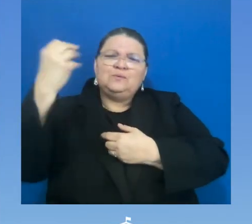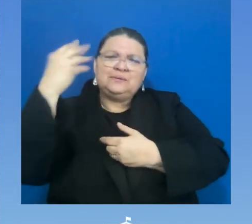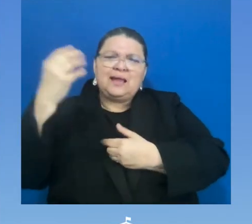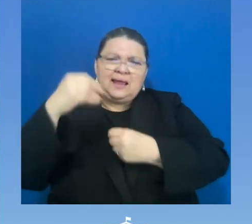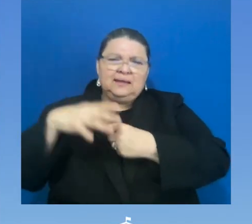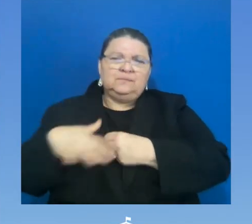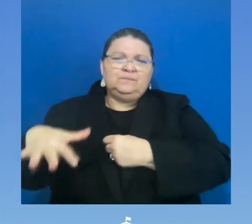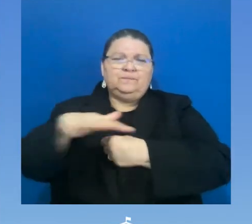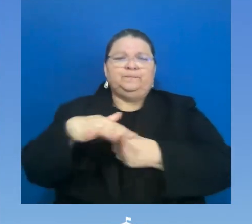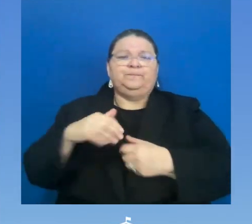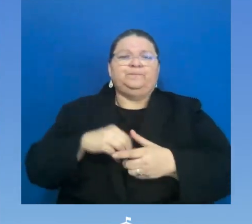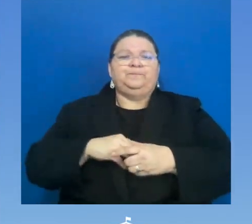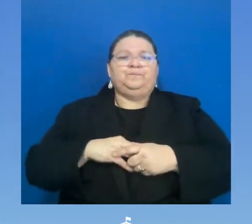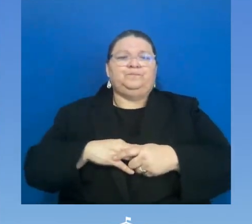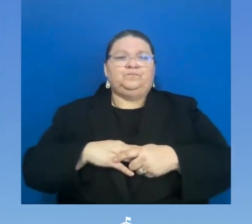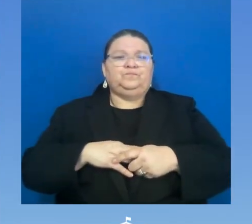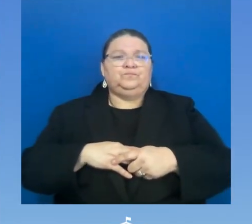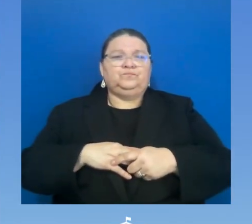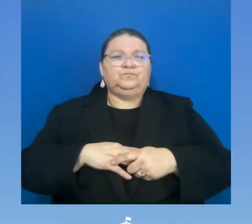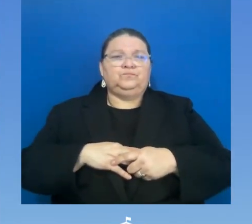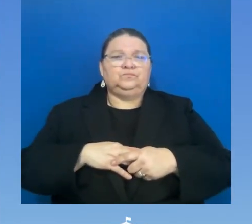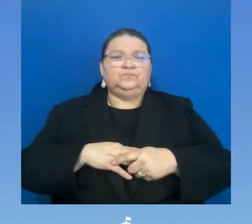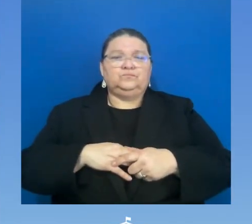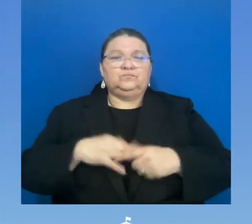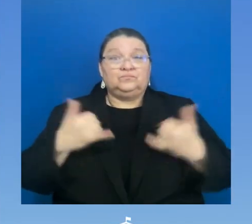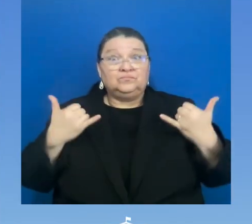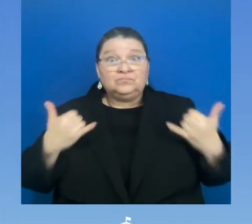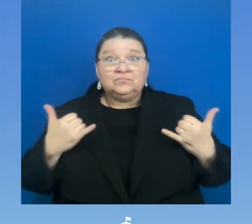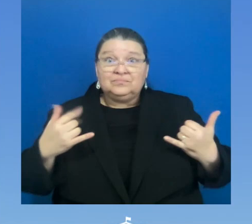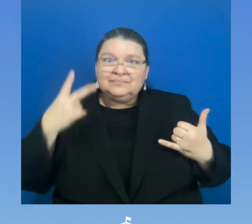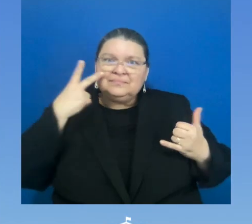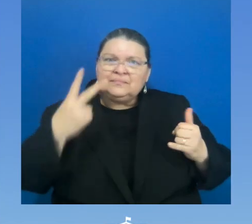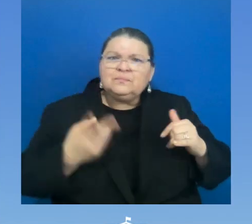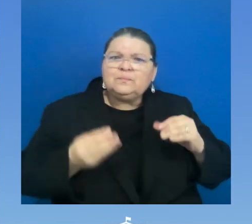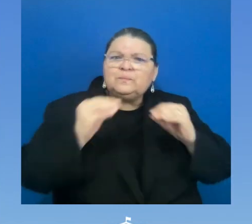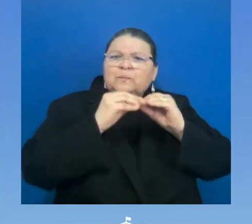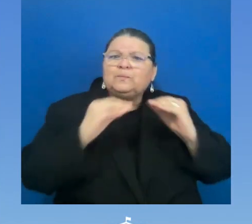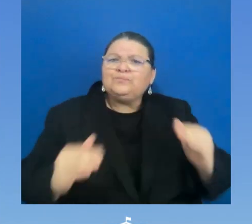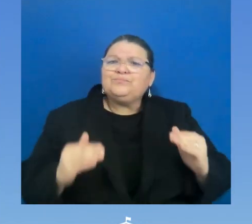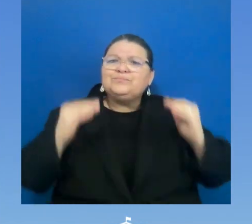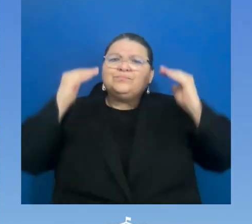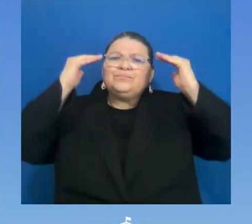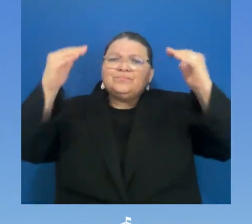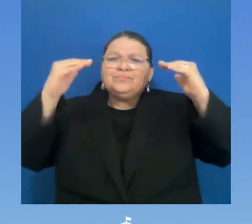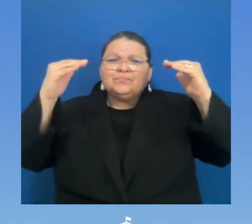in terms of equality and the fight -- the ongoing fight for equality -- has required the push from the outside,